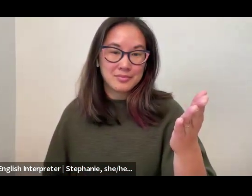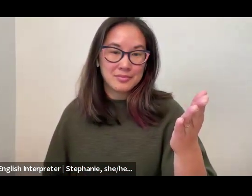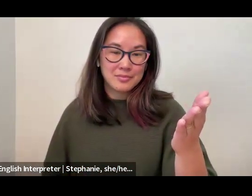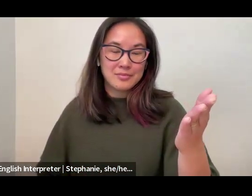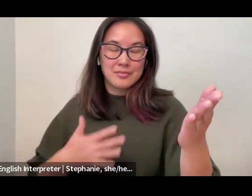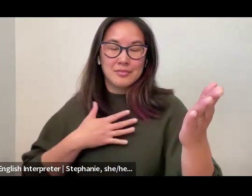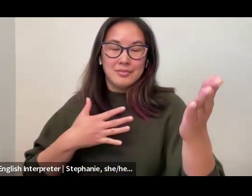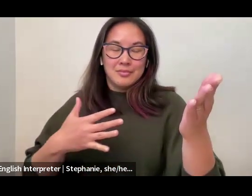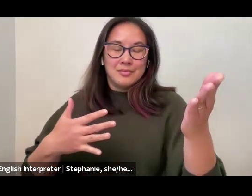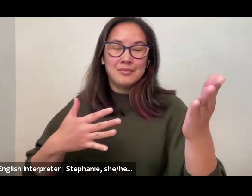Drop it down.